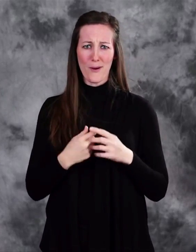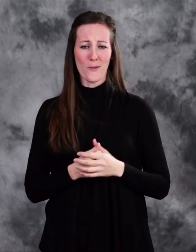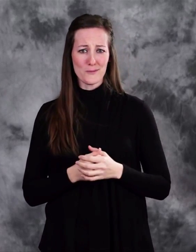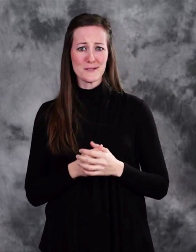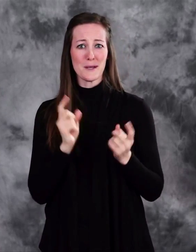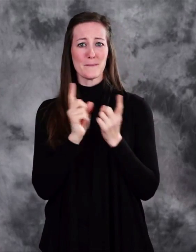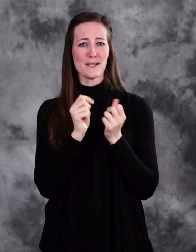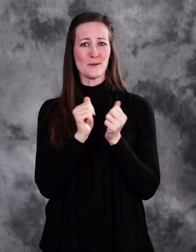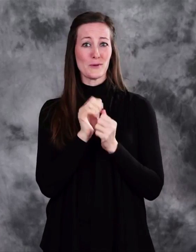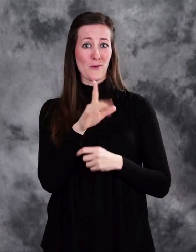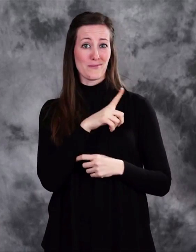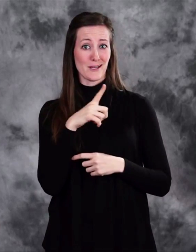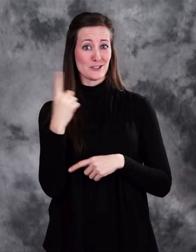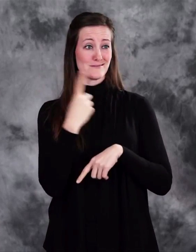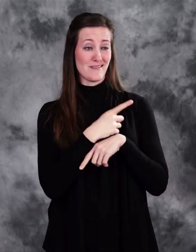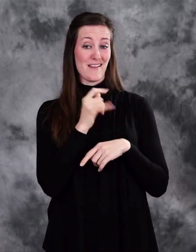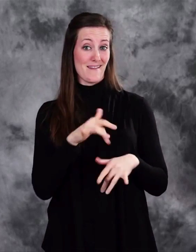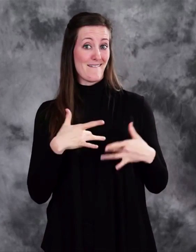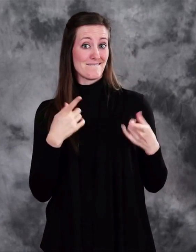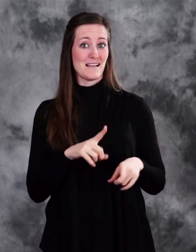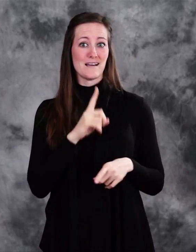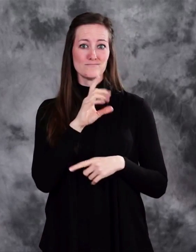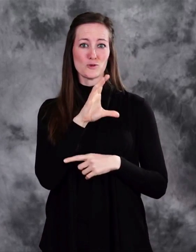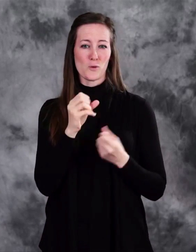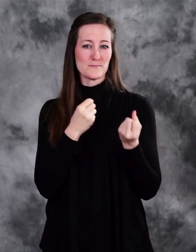The day is co-sponsored by